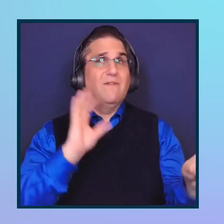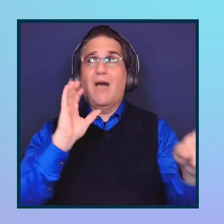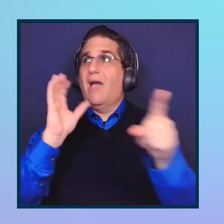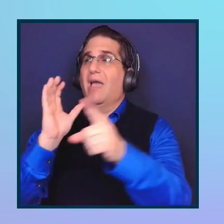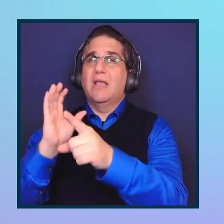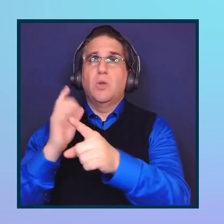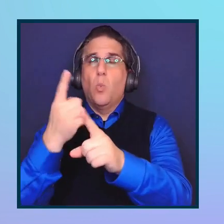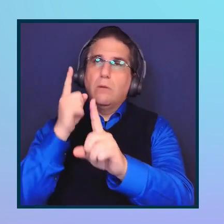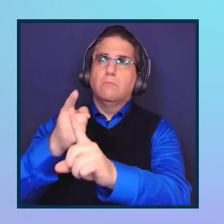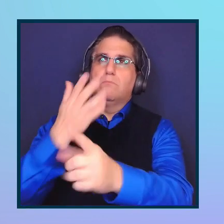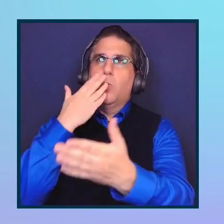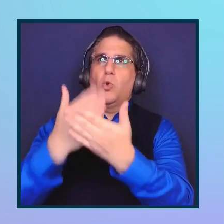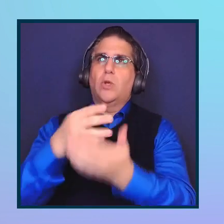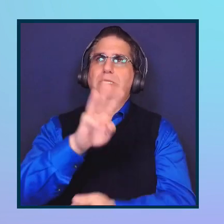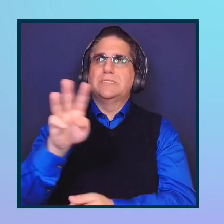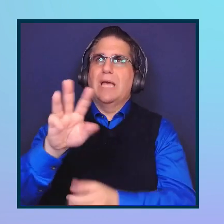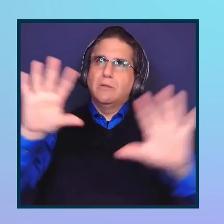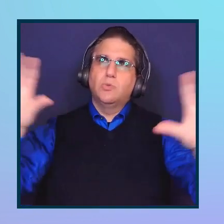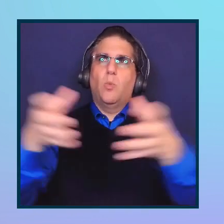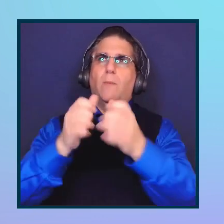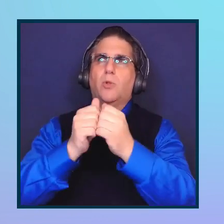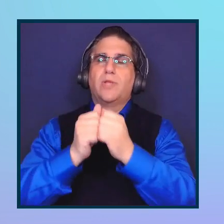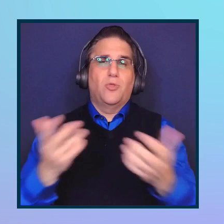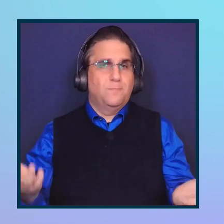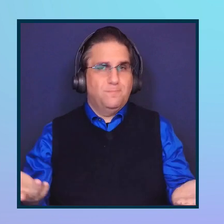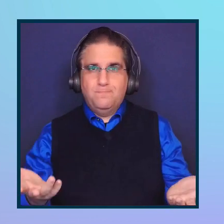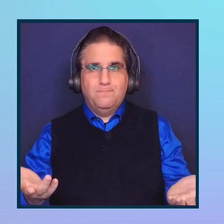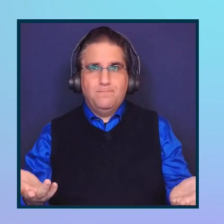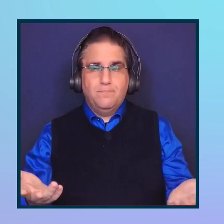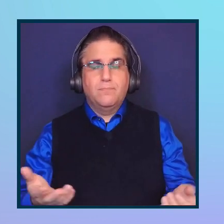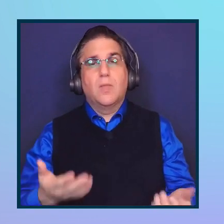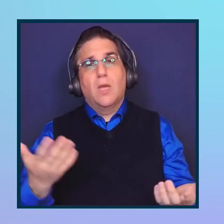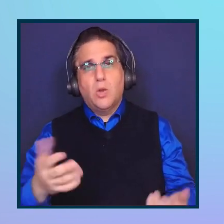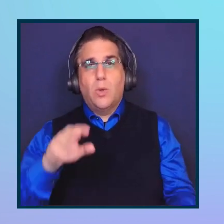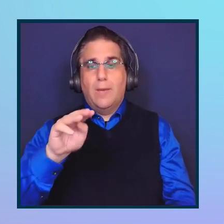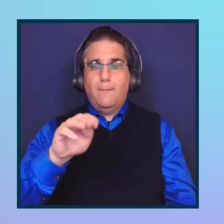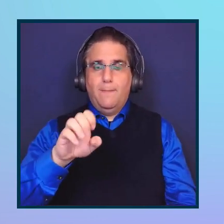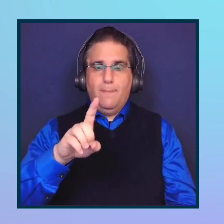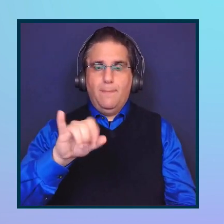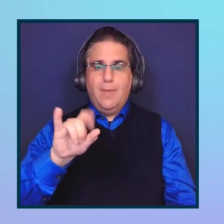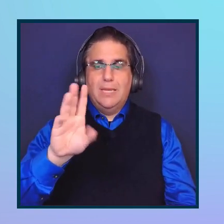a site that has all of them gathered together. I know Medium, there's a lot of writers that might have good articles